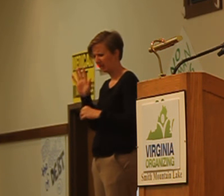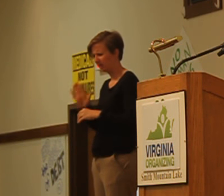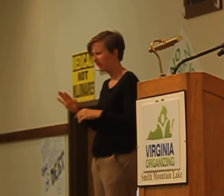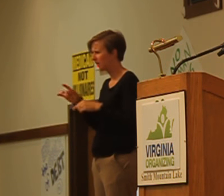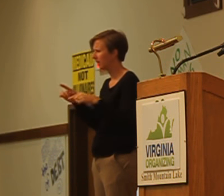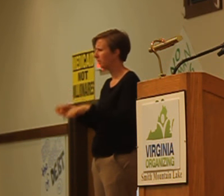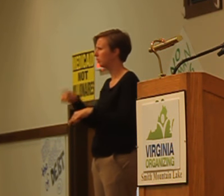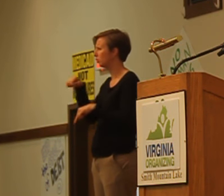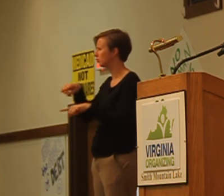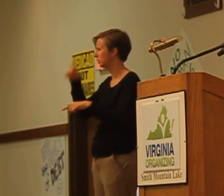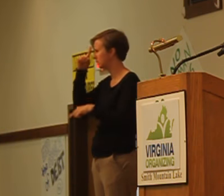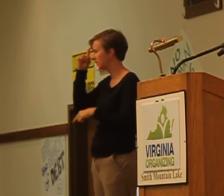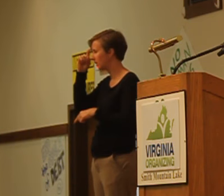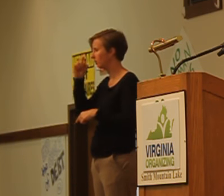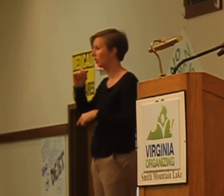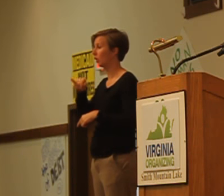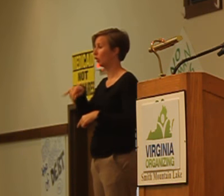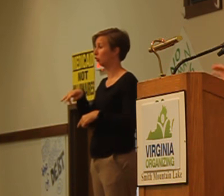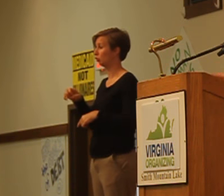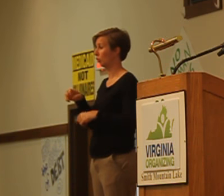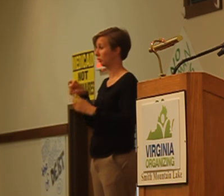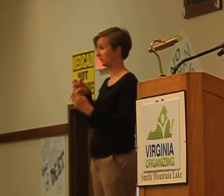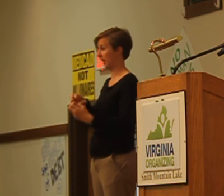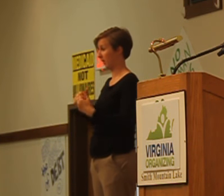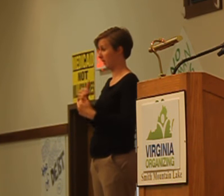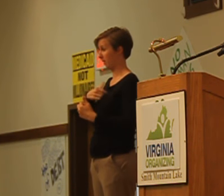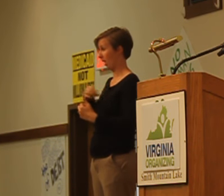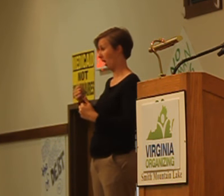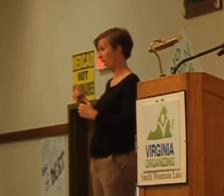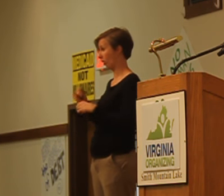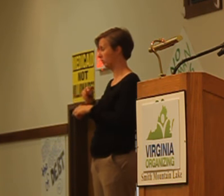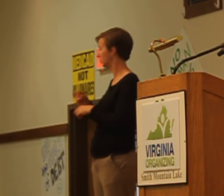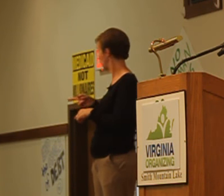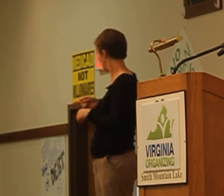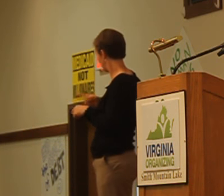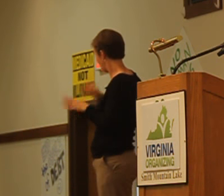Joe got another intern and Dan was like, you guys are gonna organize a candidates forum.